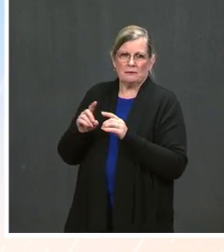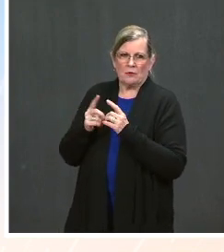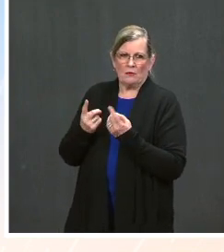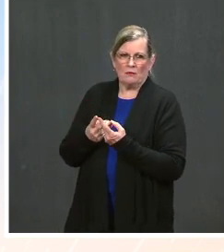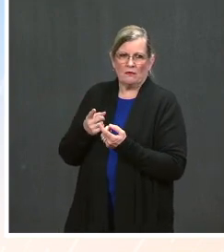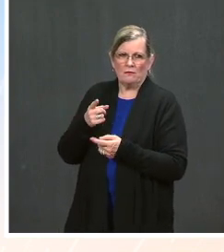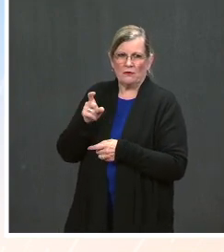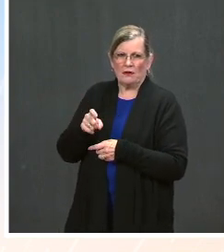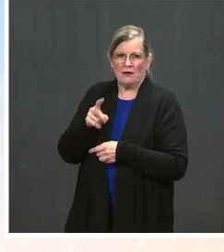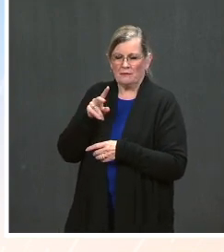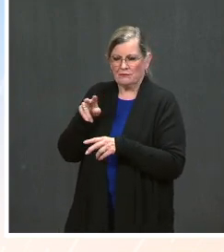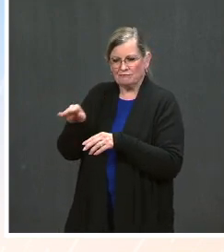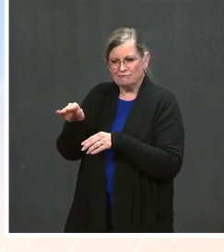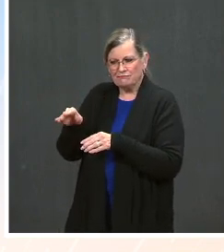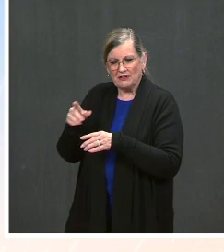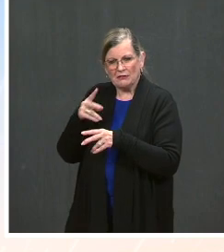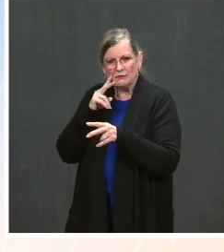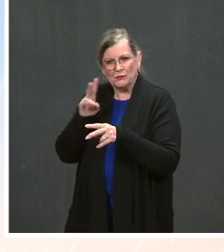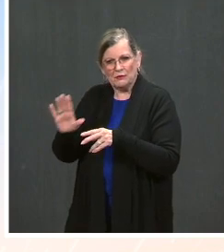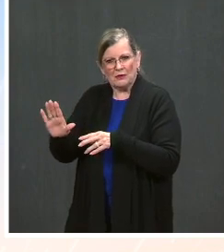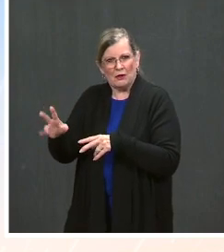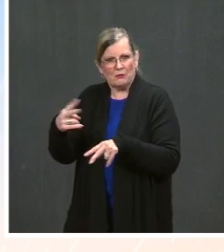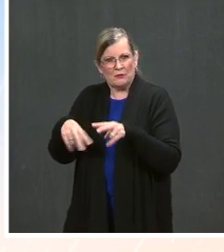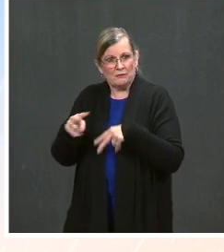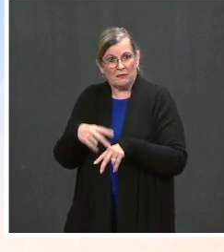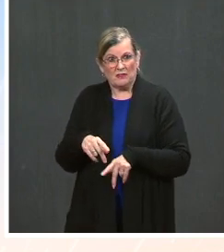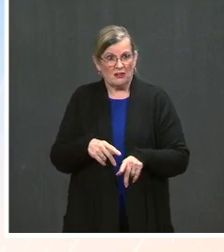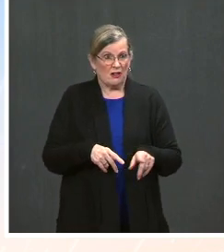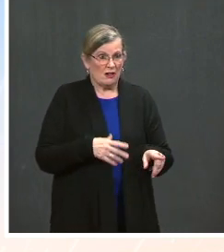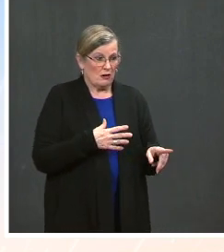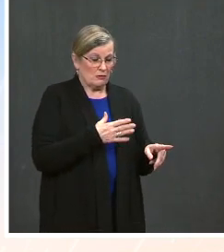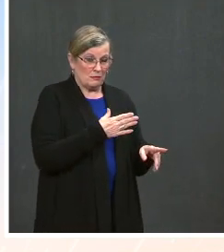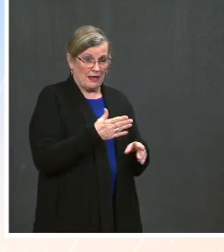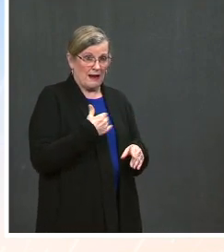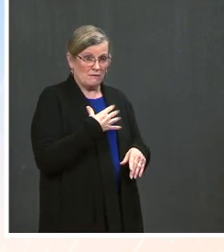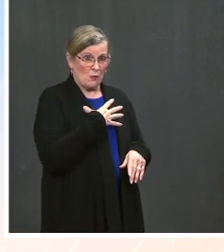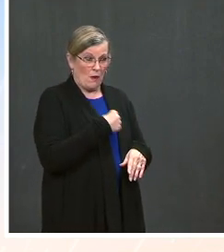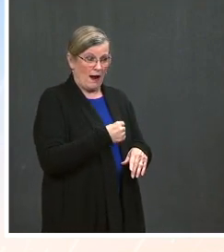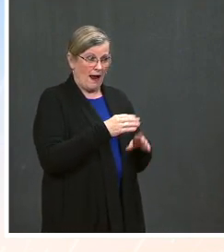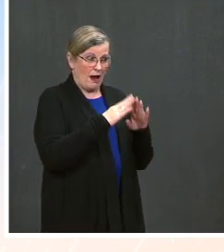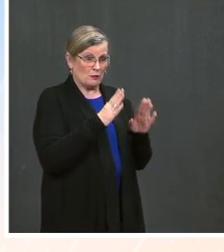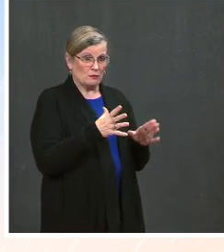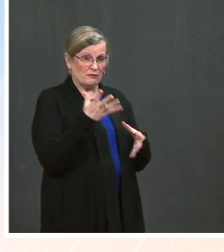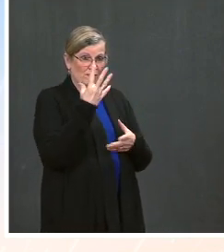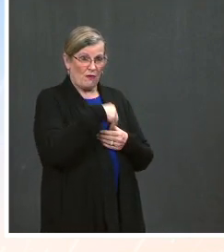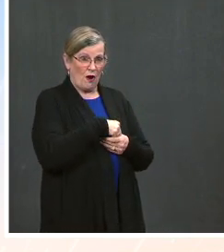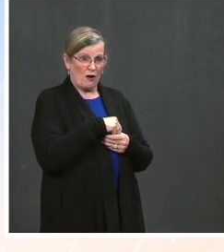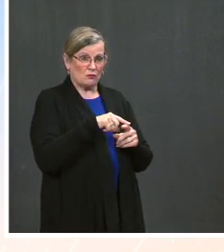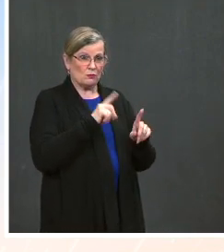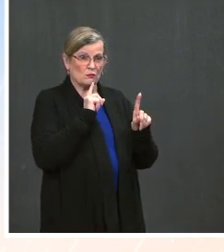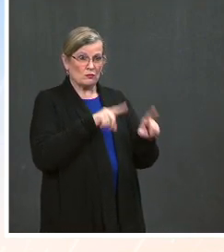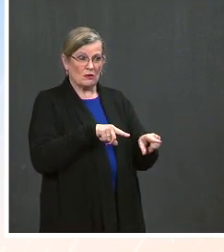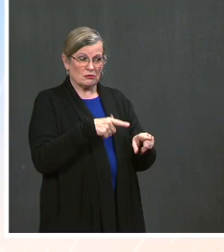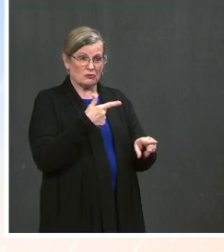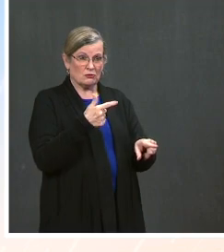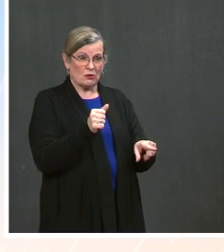to get involved? I mean, any update on whether the White House, in any way, will respond to the Georgia law? Ms. Psaki: Well, in what -- beyond -- The Press: Well, the President was asked --